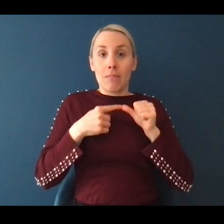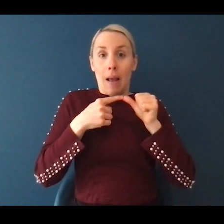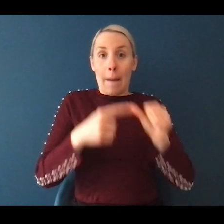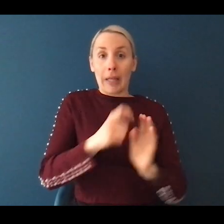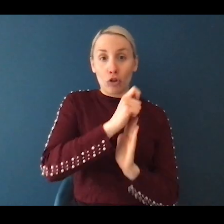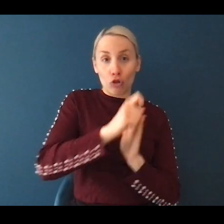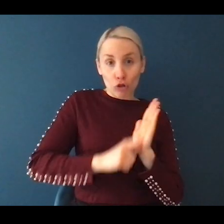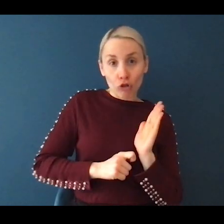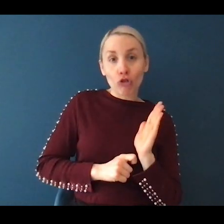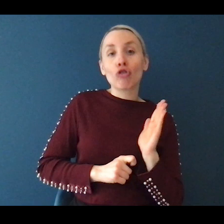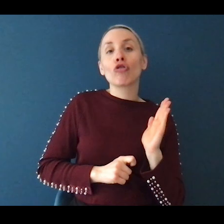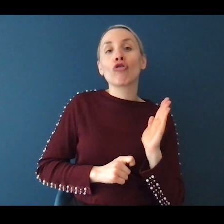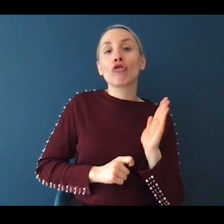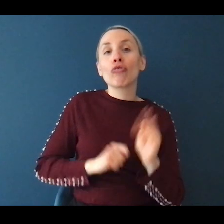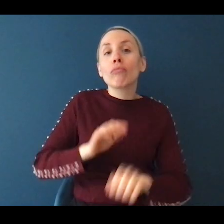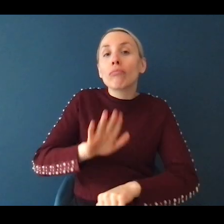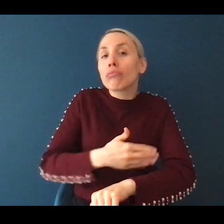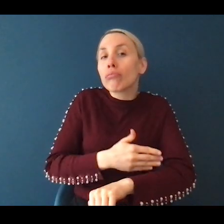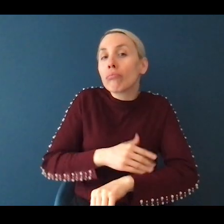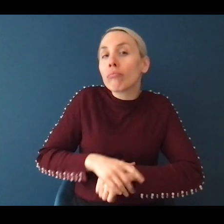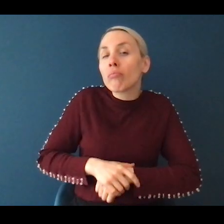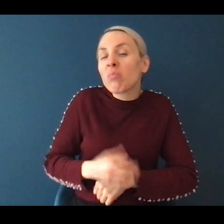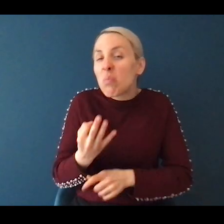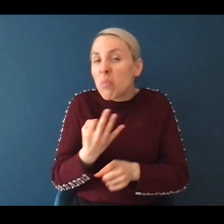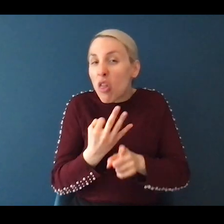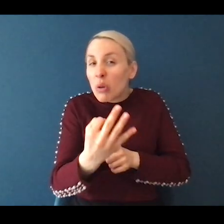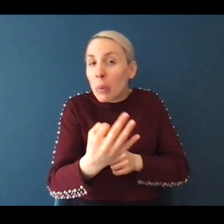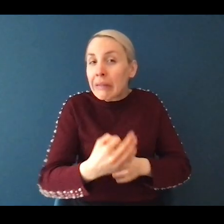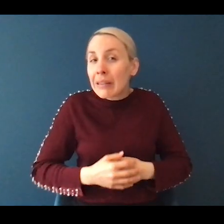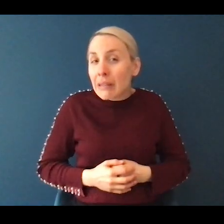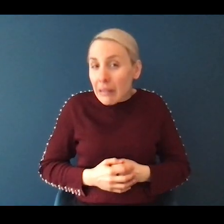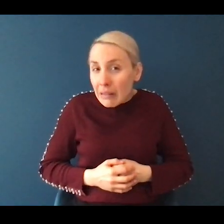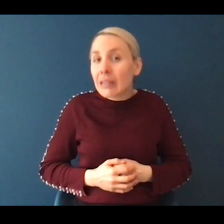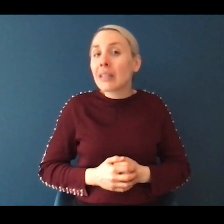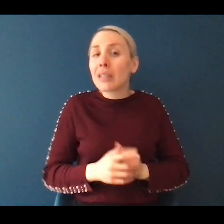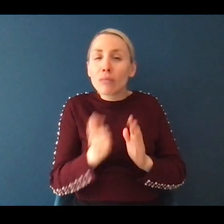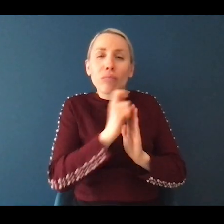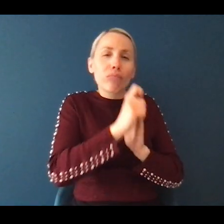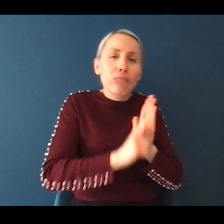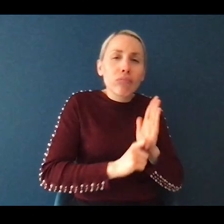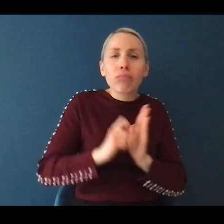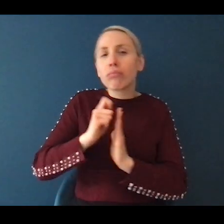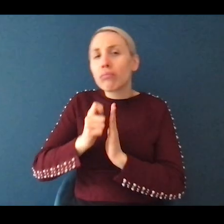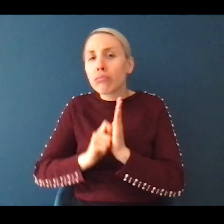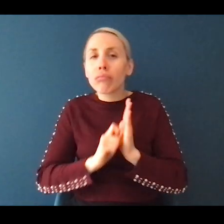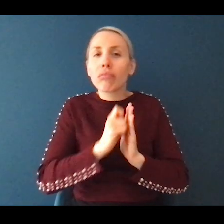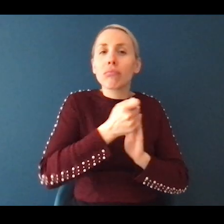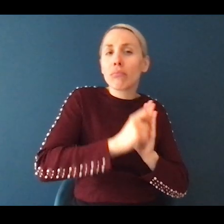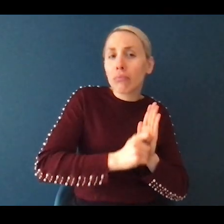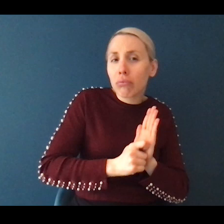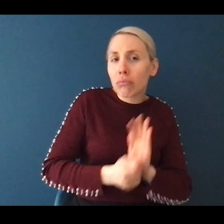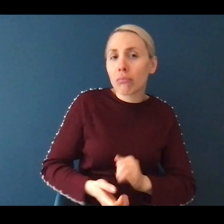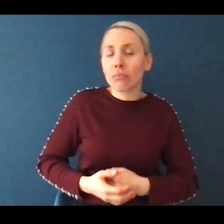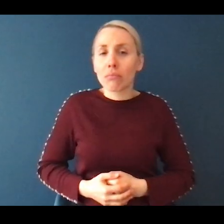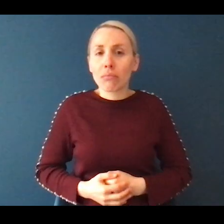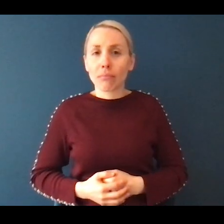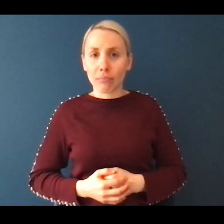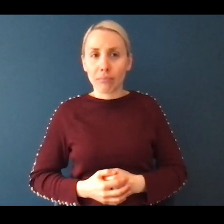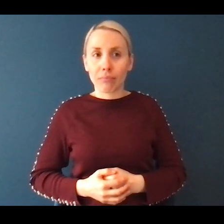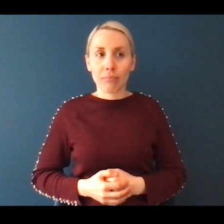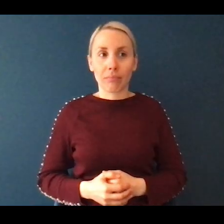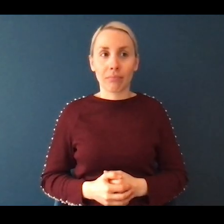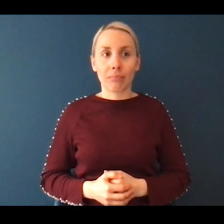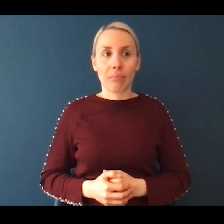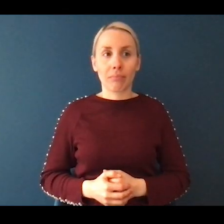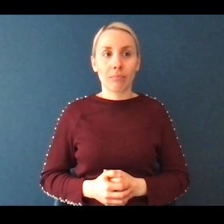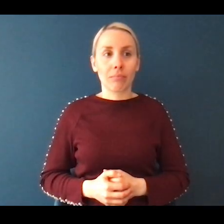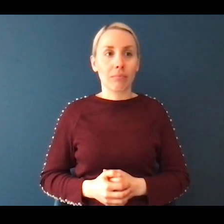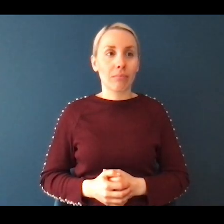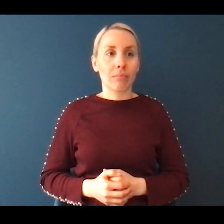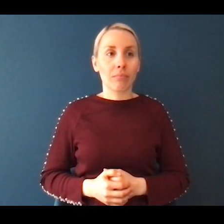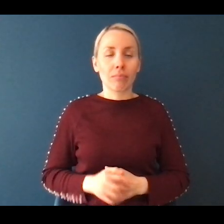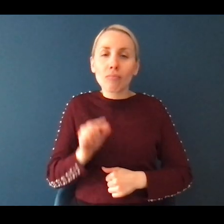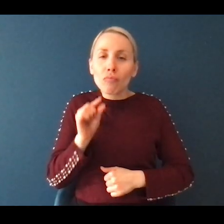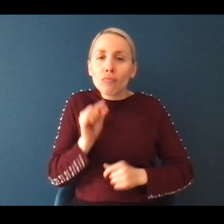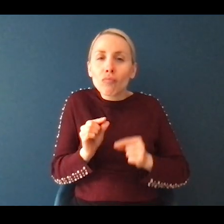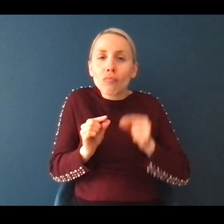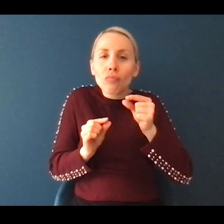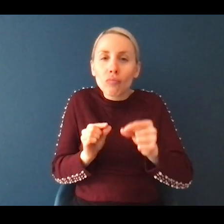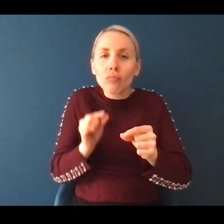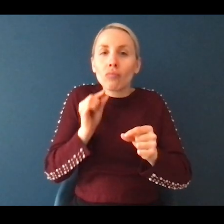for about three weeks but kind of I didn't work on it for too much time in a sense